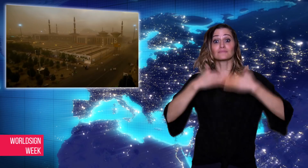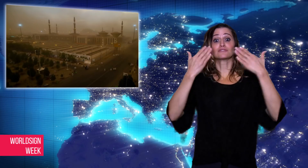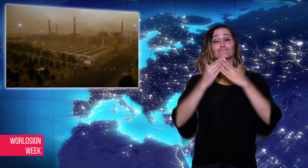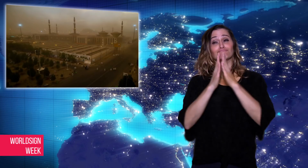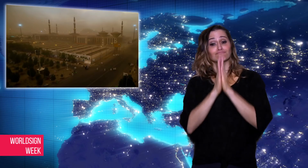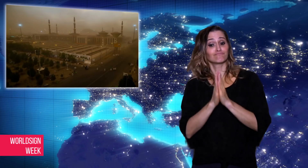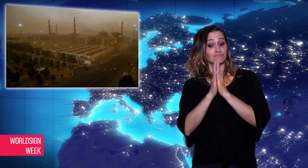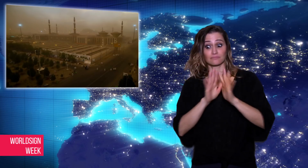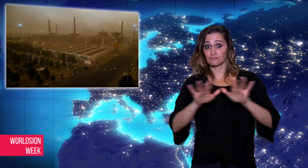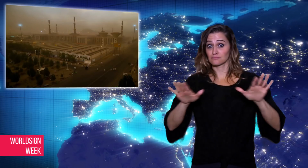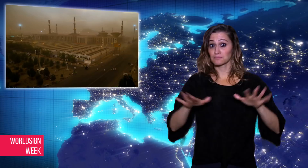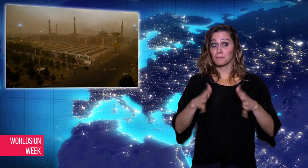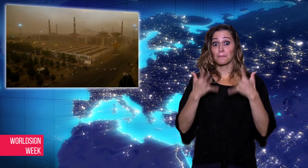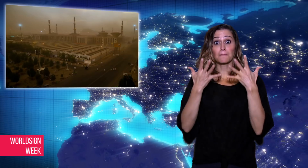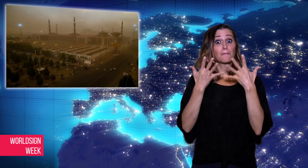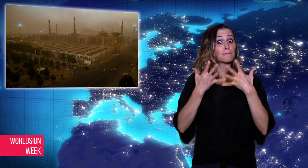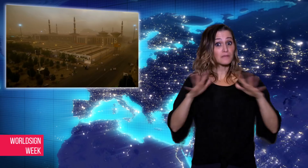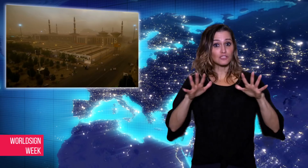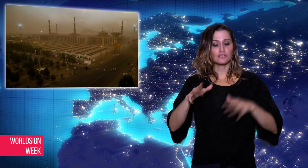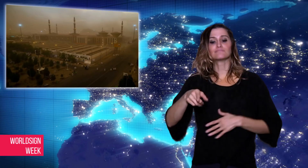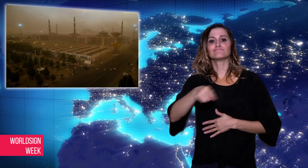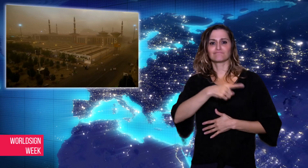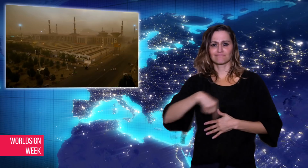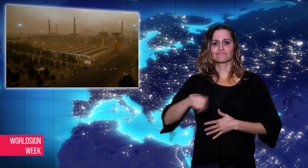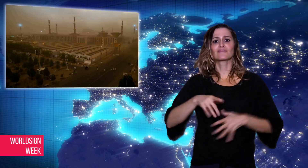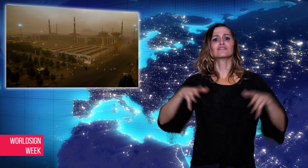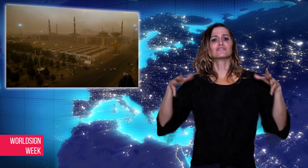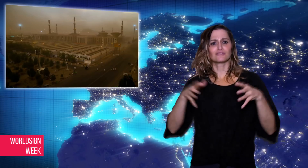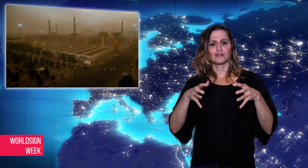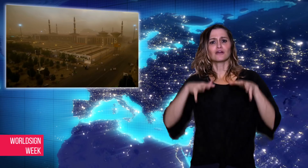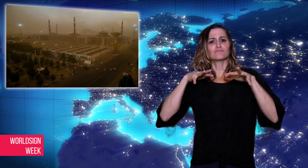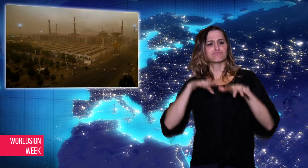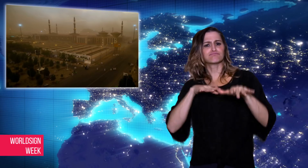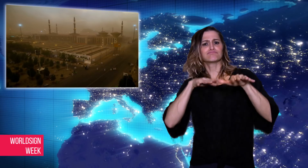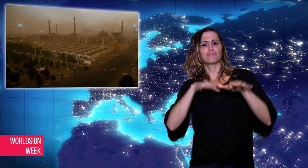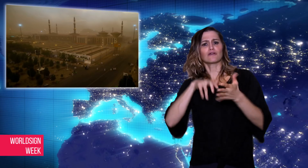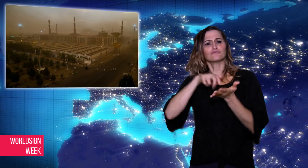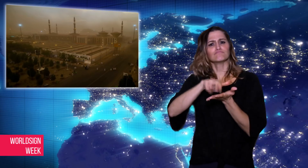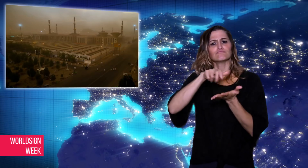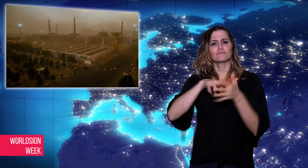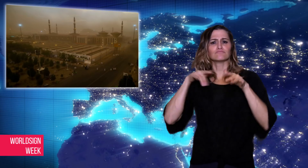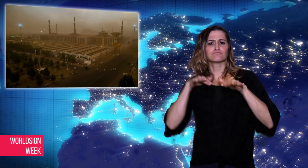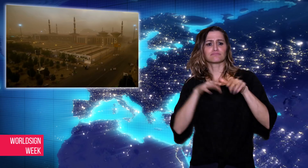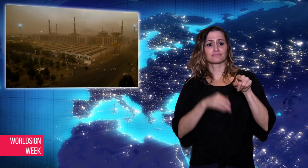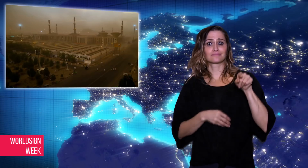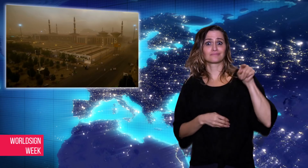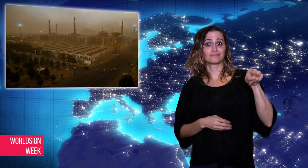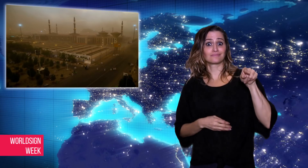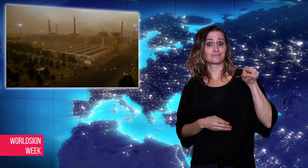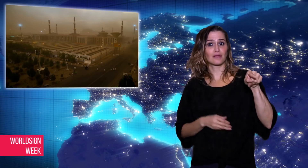pilgrims made their way to Muzdalifa